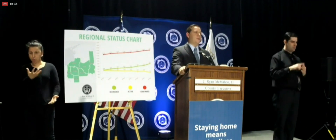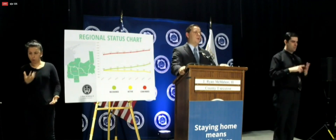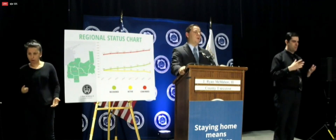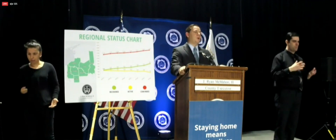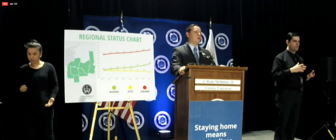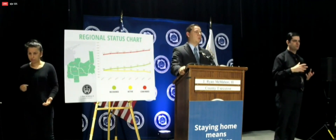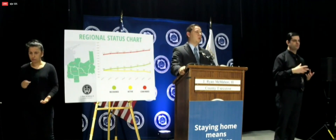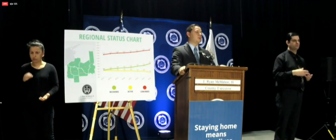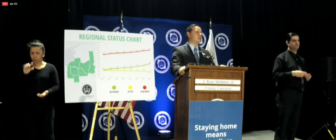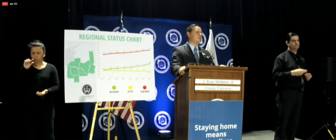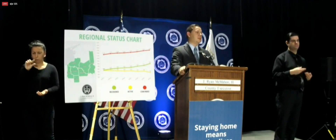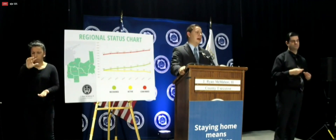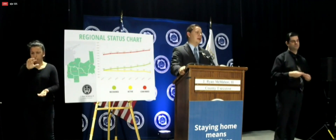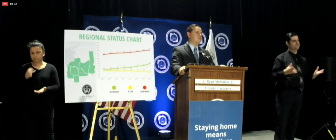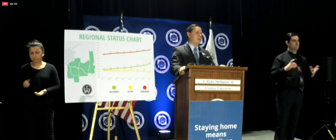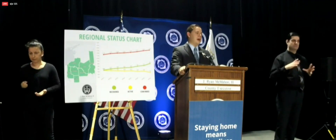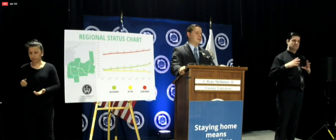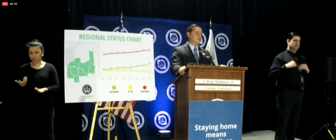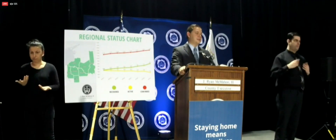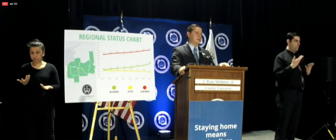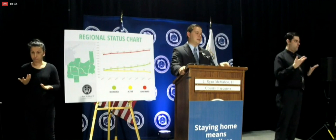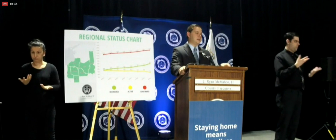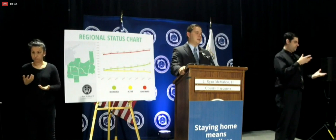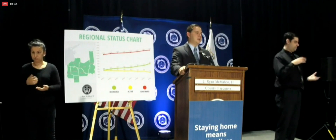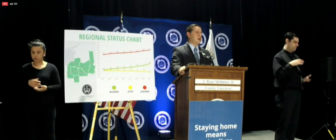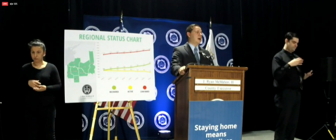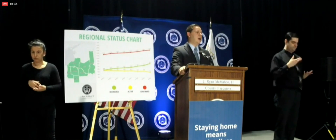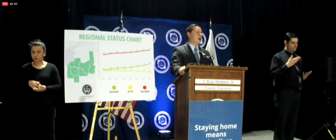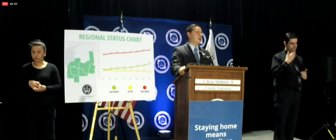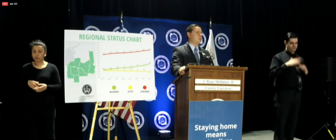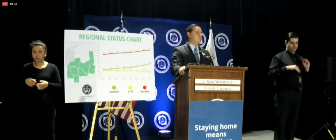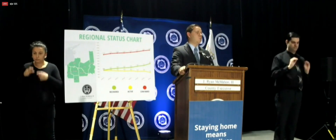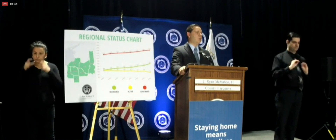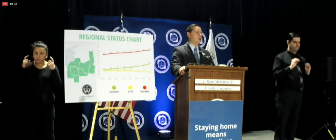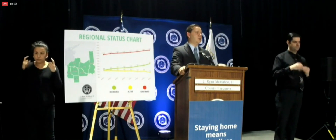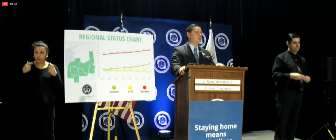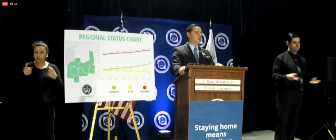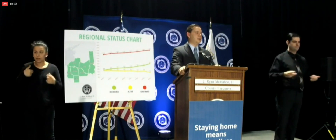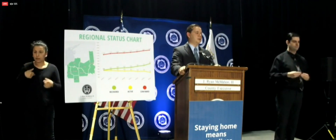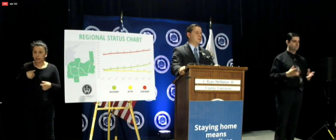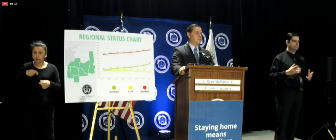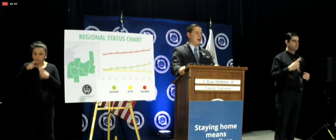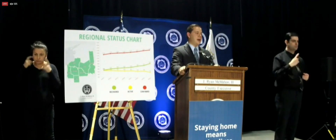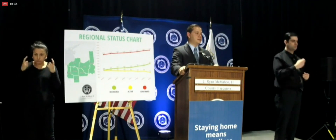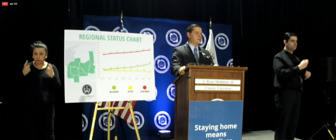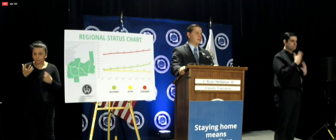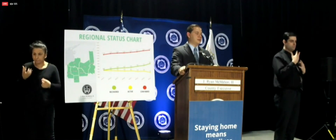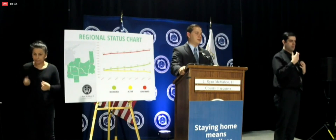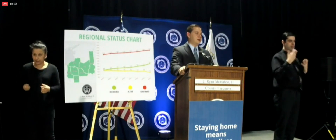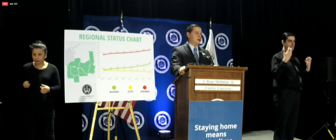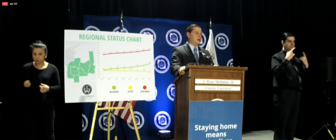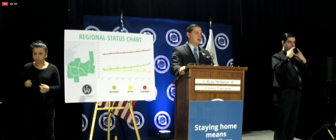BE EXACTLY WHAT YOU THOUGHT YOU WERE GETTING BUT CERTAINLY, FOR EXAMPLE, WE RECEIVED A LOT OF